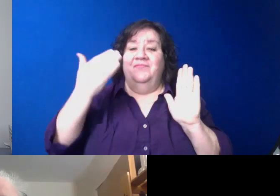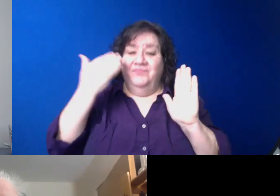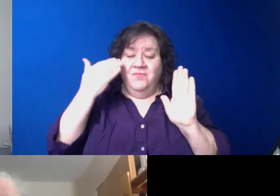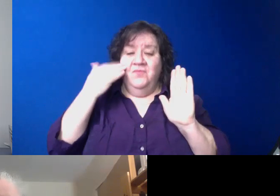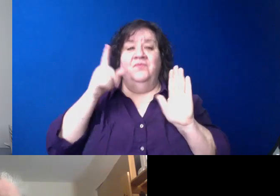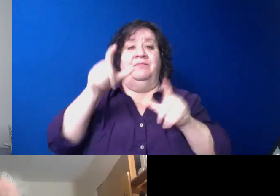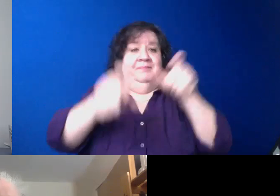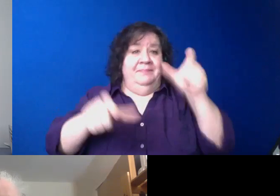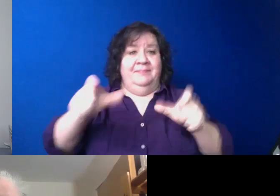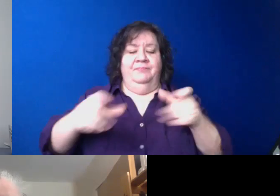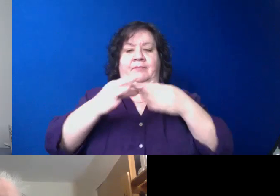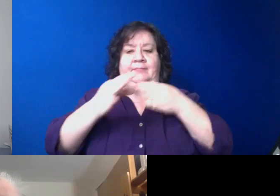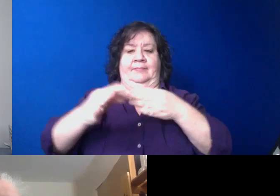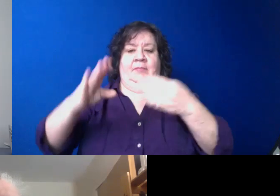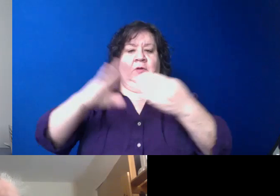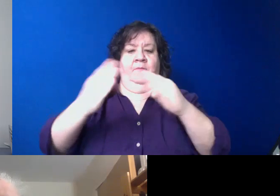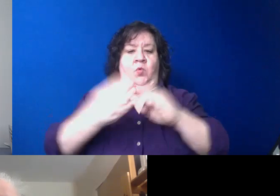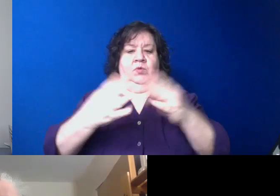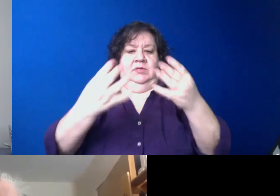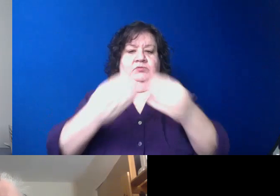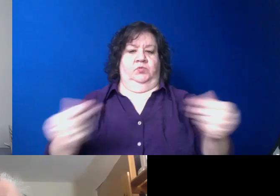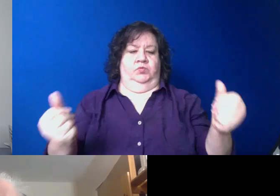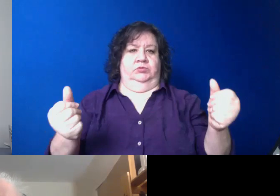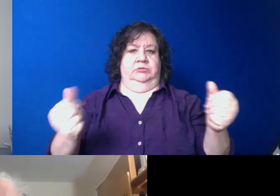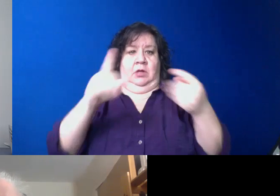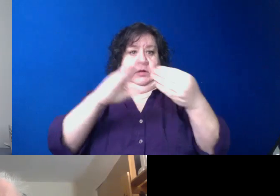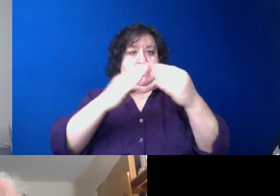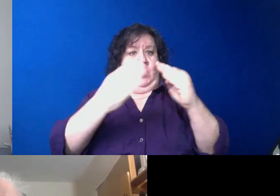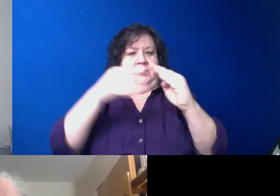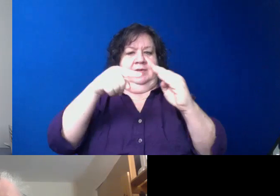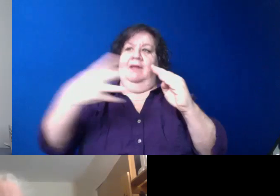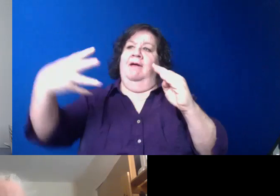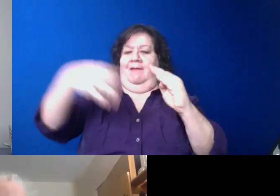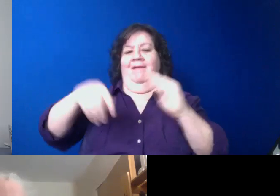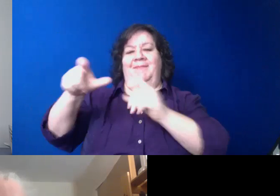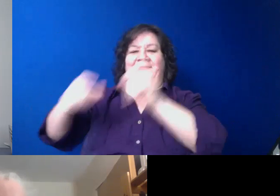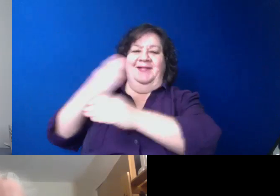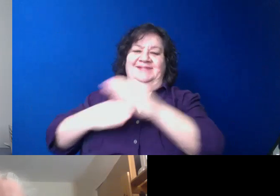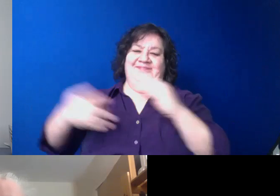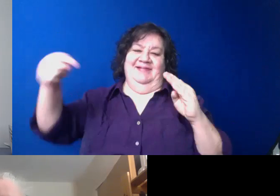that can be brought to this from the disability community and because research has shown that